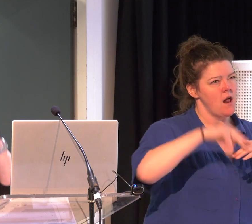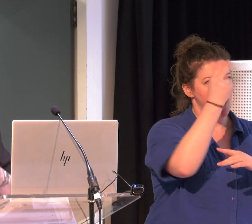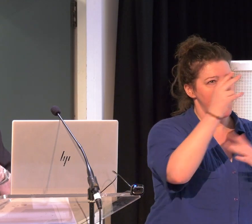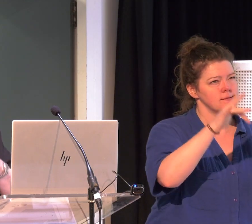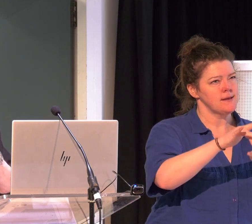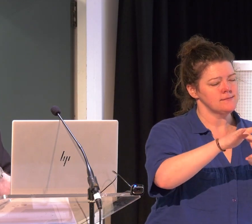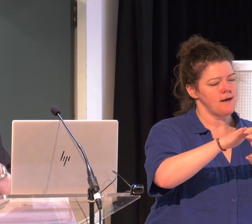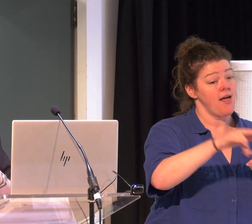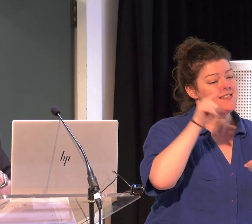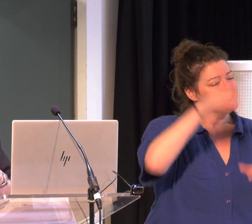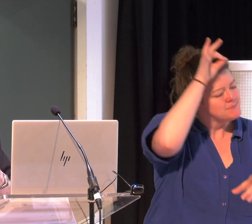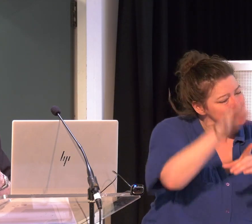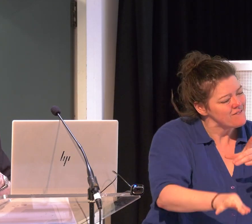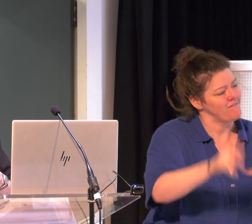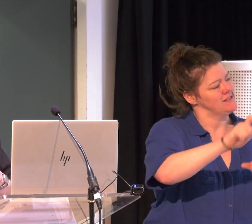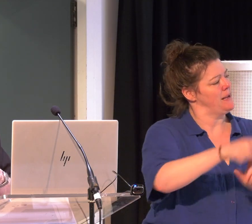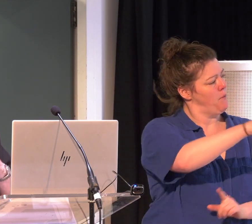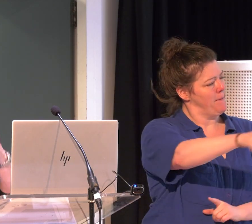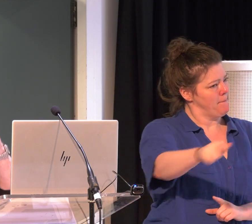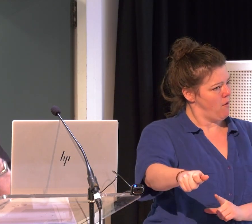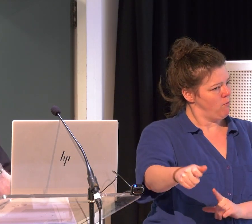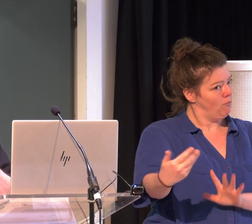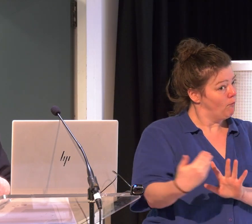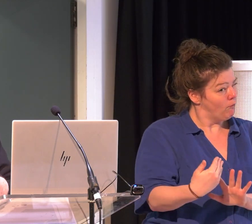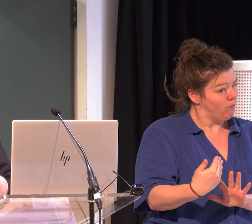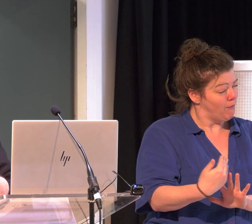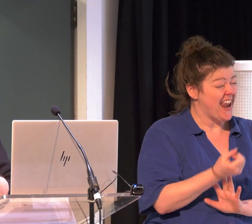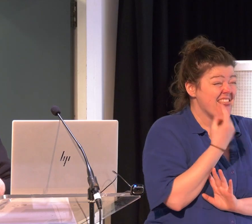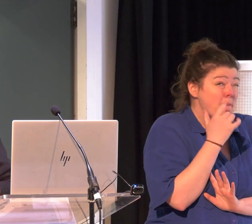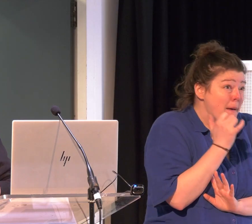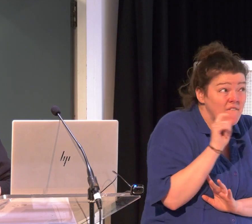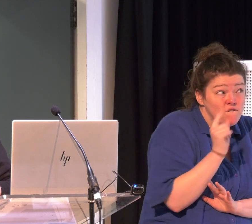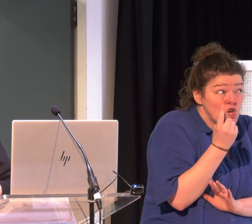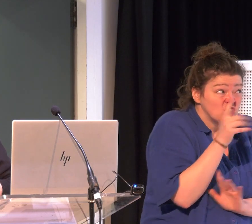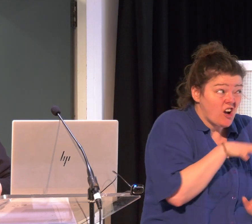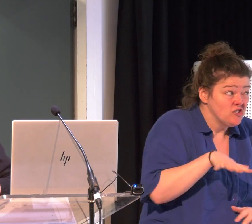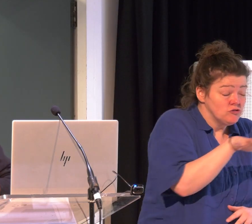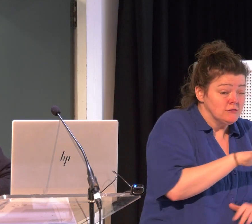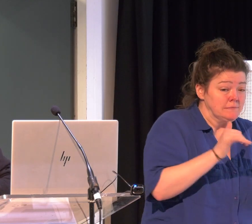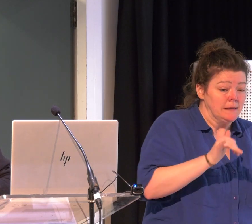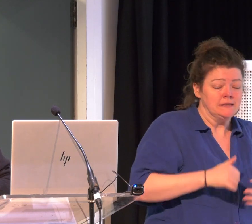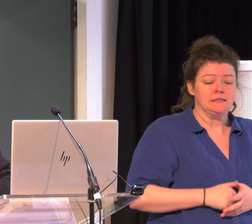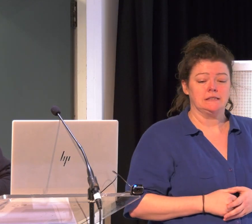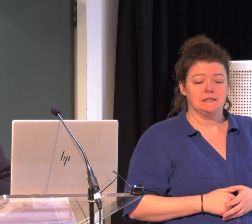specifically for disabled people, probably where, I think one of the first in this country and here it is.